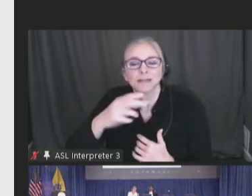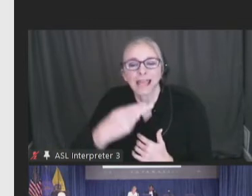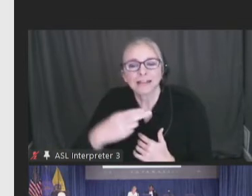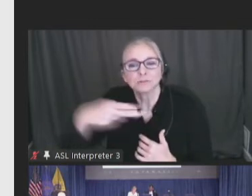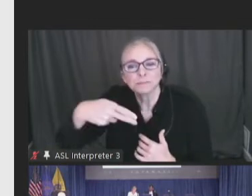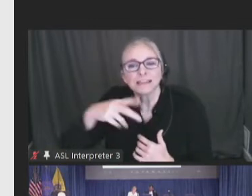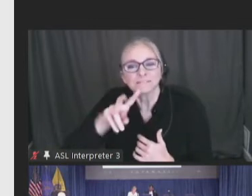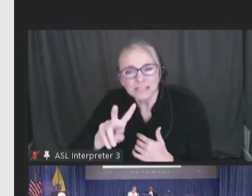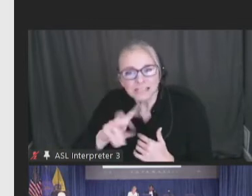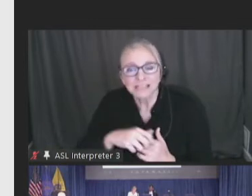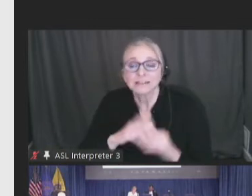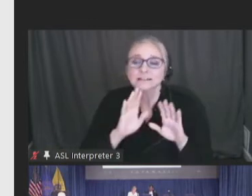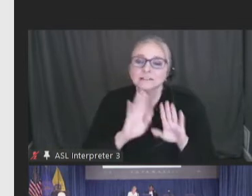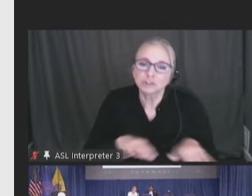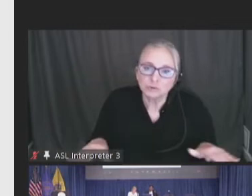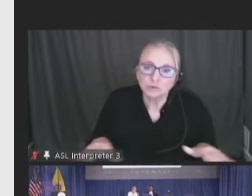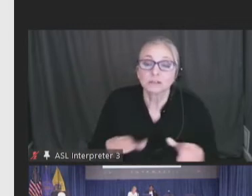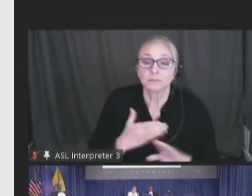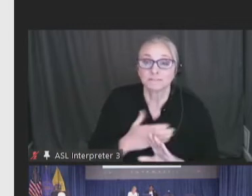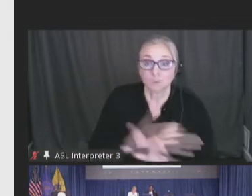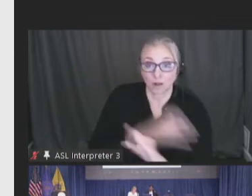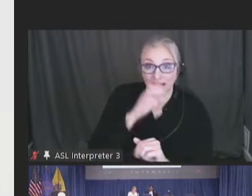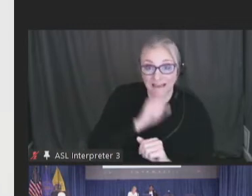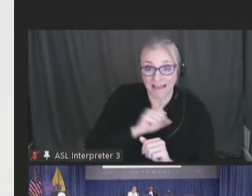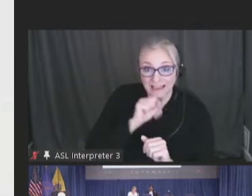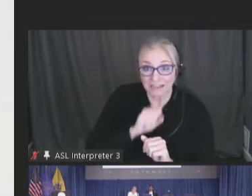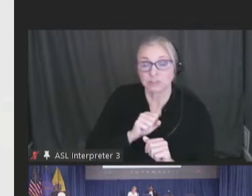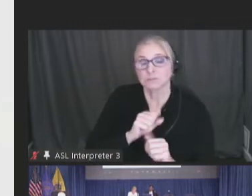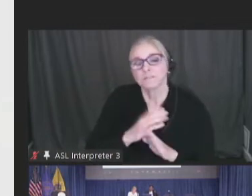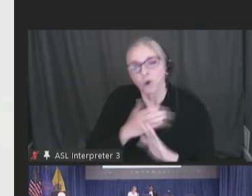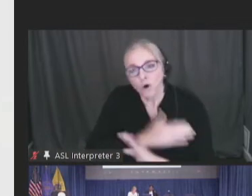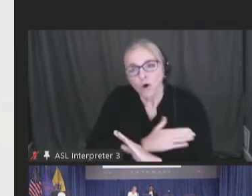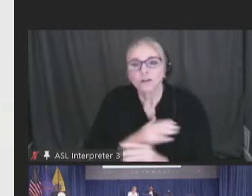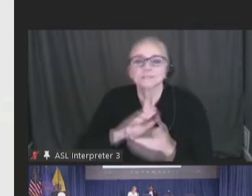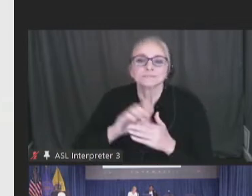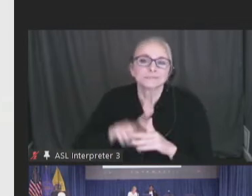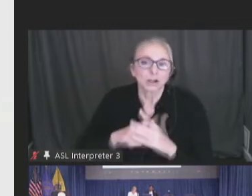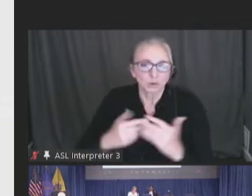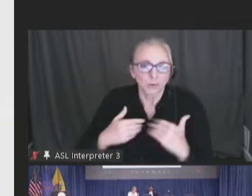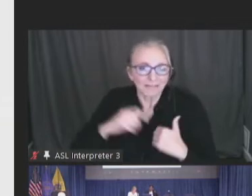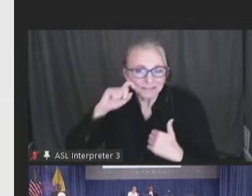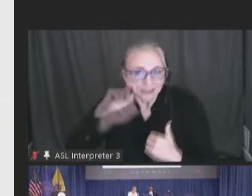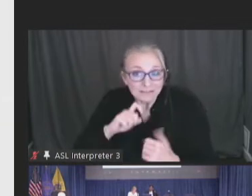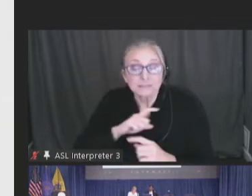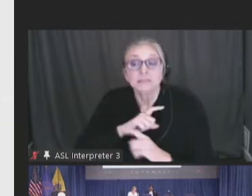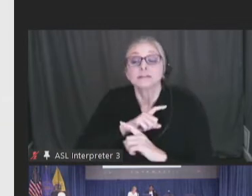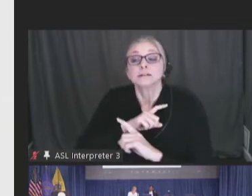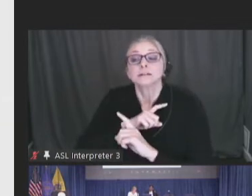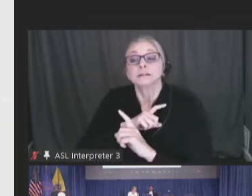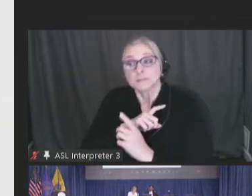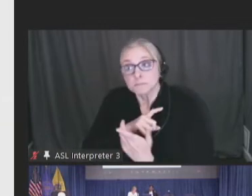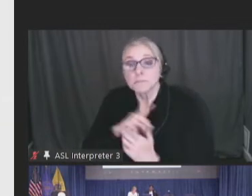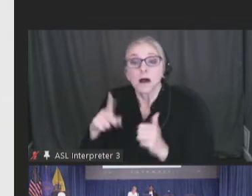adolescents before onset of sexual activity. But the initial studies will be done in young adults